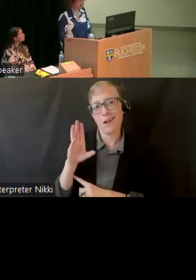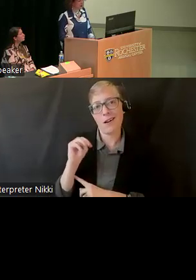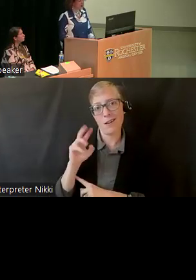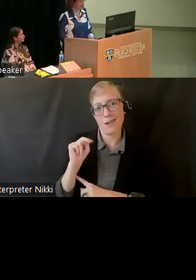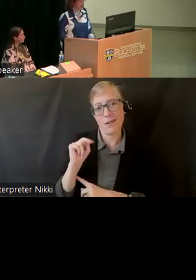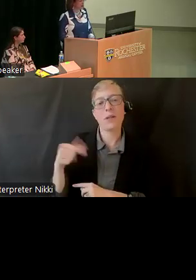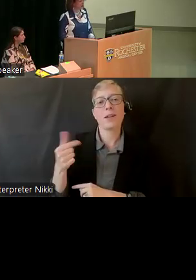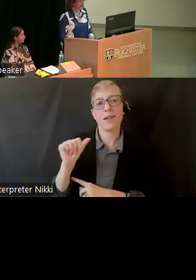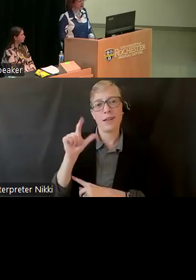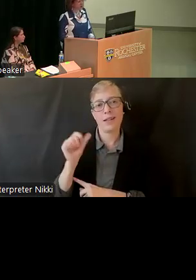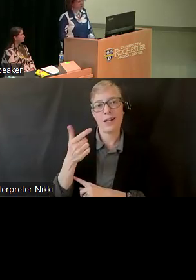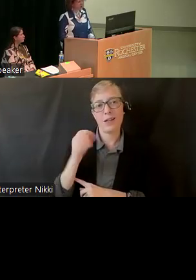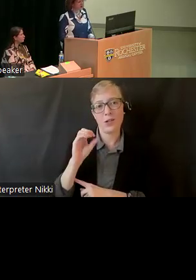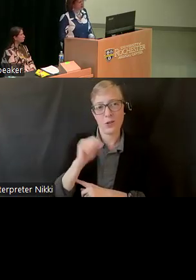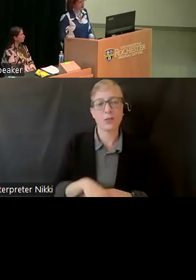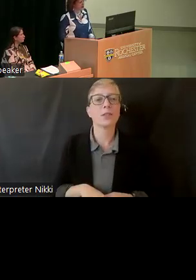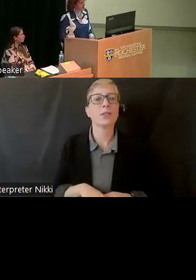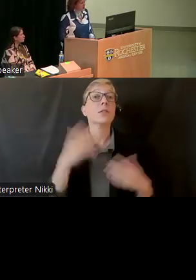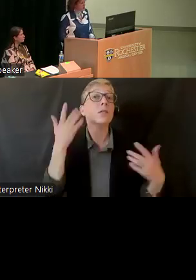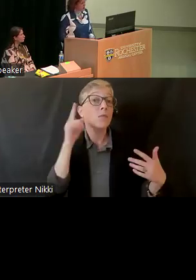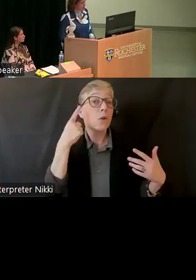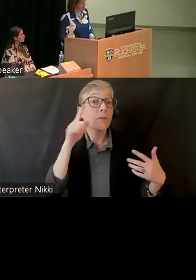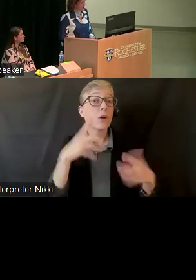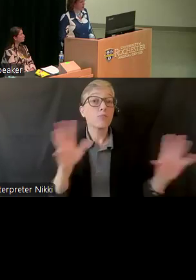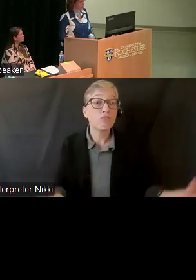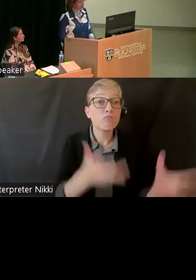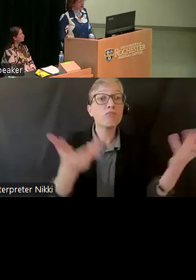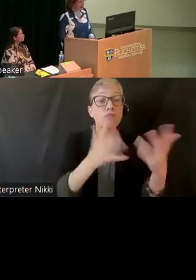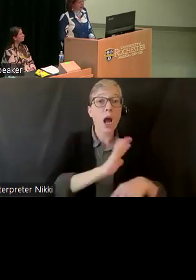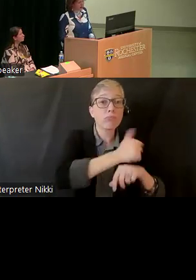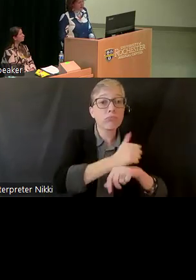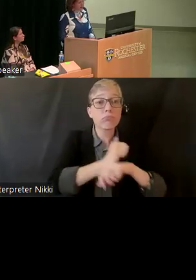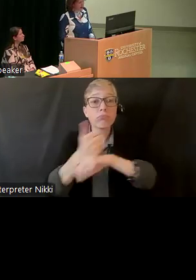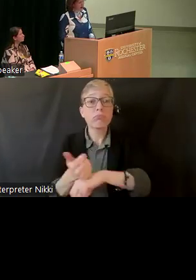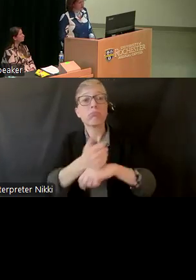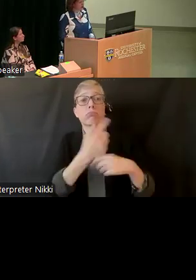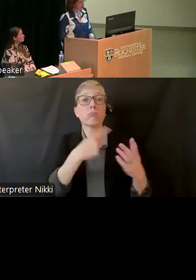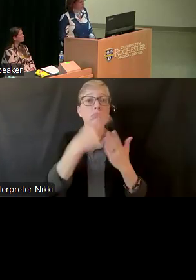to promote and implement wellness initiatives throughout the department and make ongoing